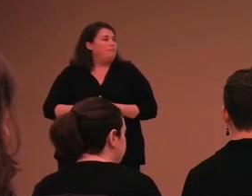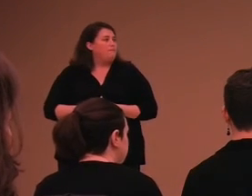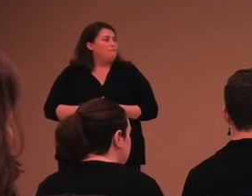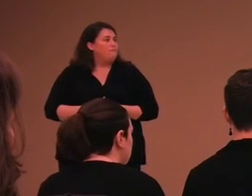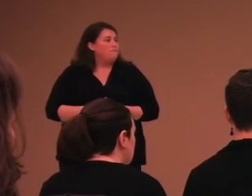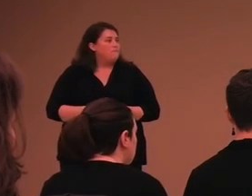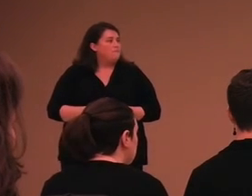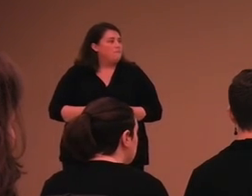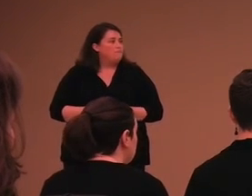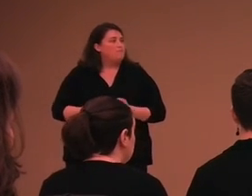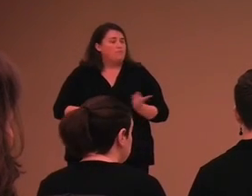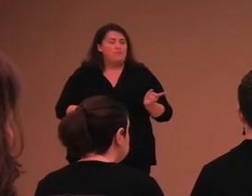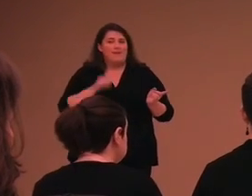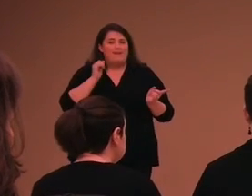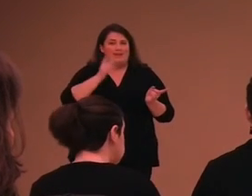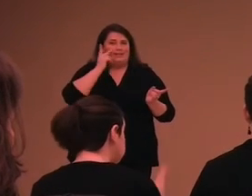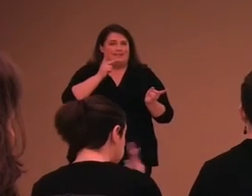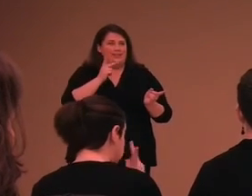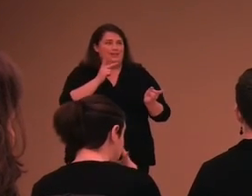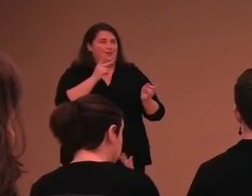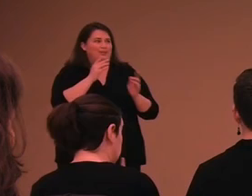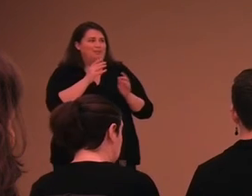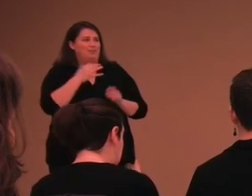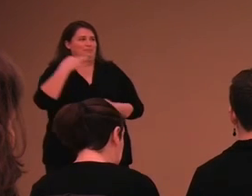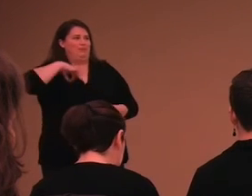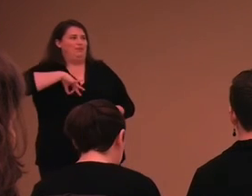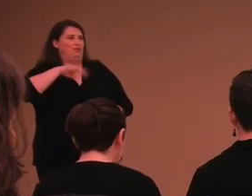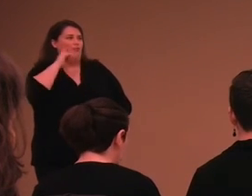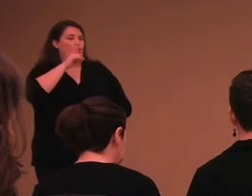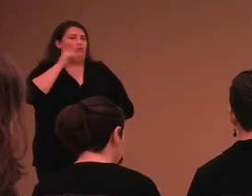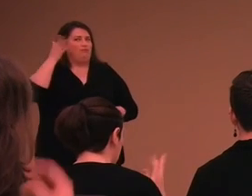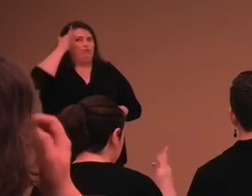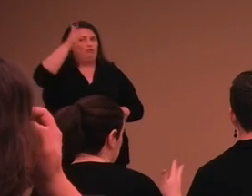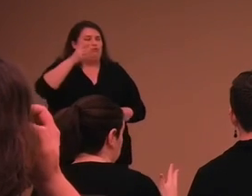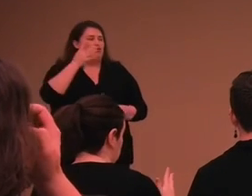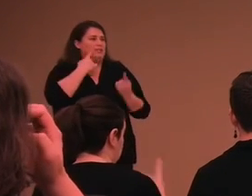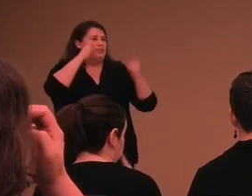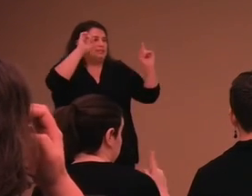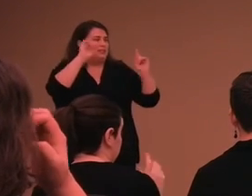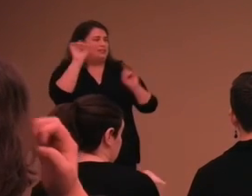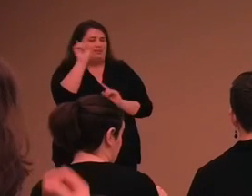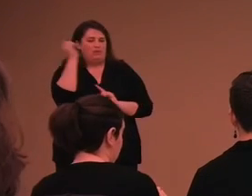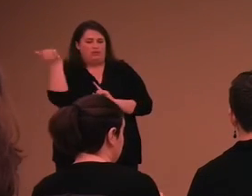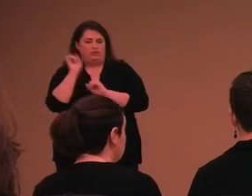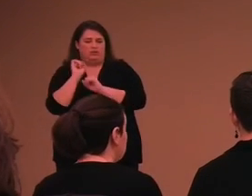Yes, I can see where they would be instrumental in the future success in other situations. I think maybe anyone who's interested